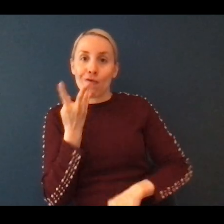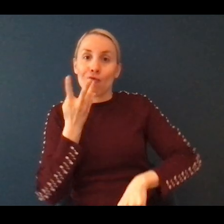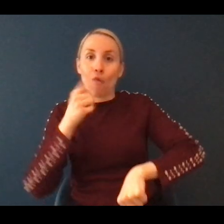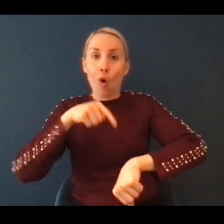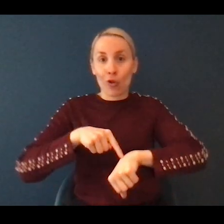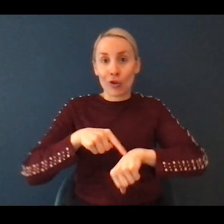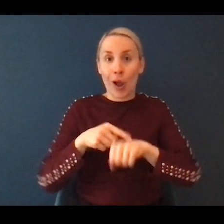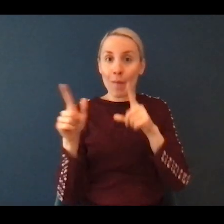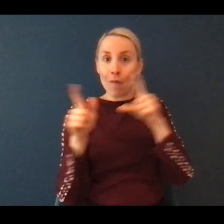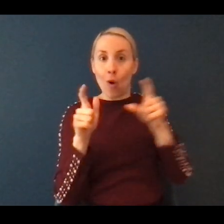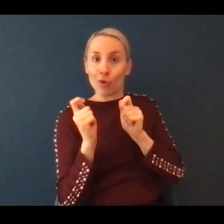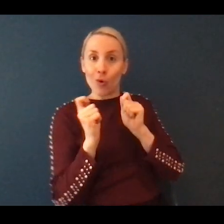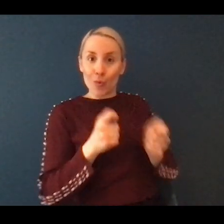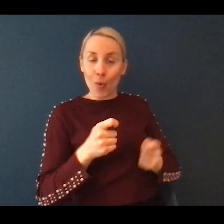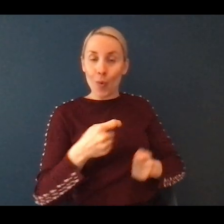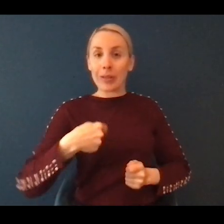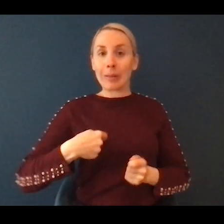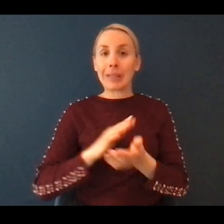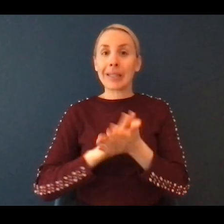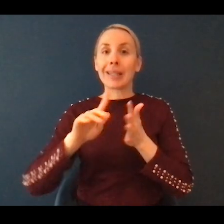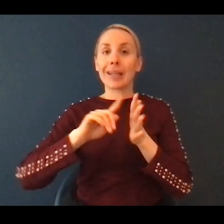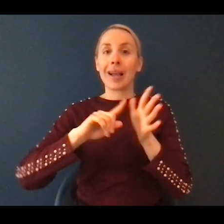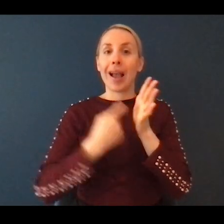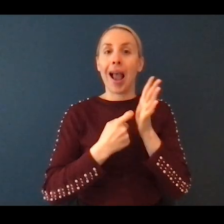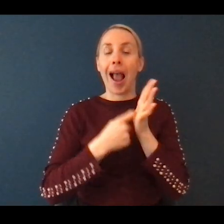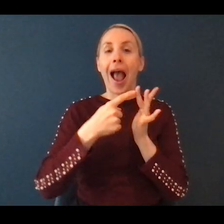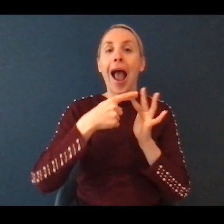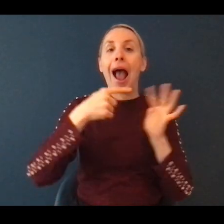Awards I'm Harriet Cooper and I'm Head of